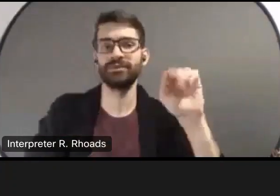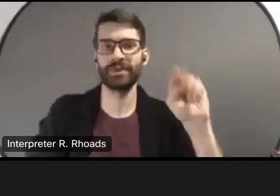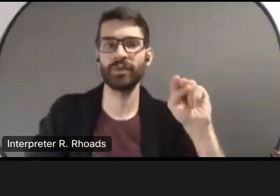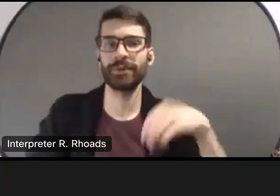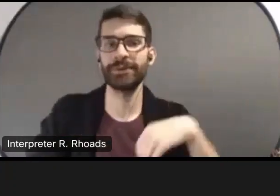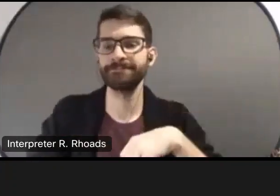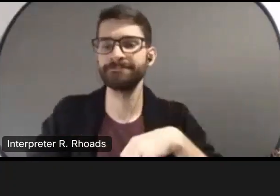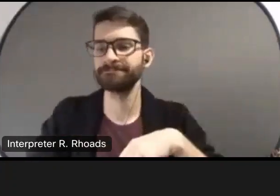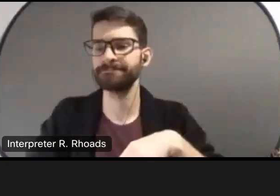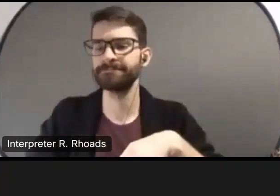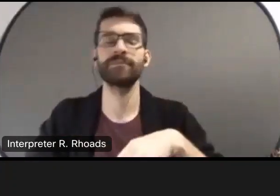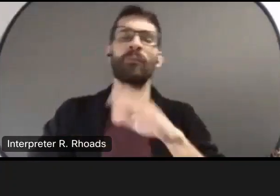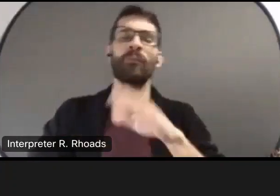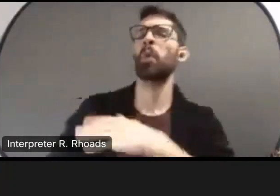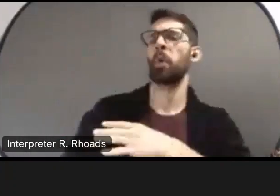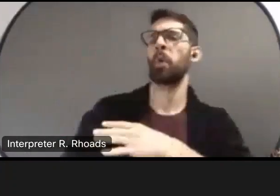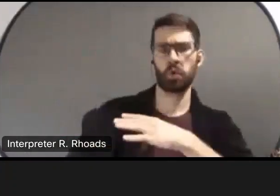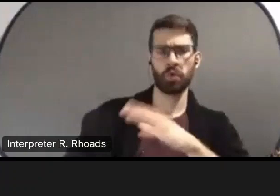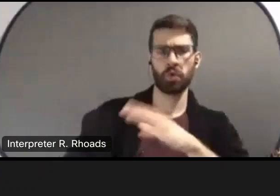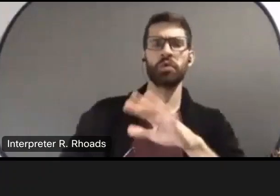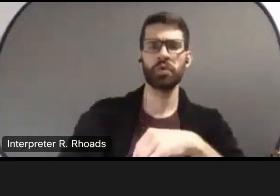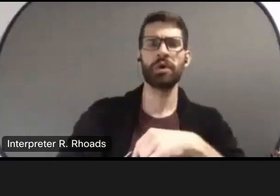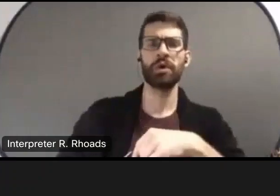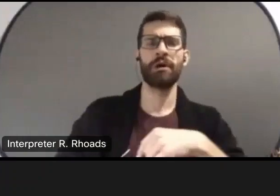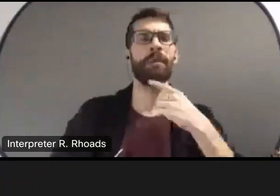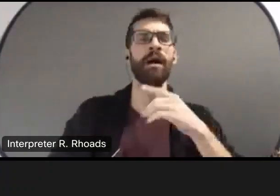(Dickerson) Sorry, I'm sorry to interject and just to point for